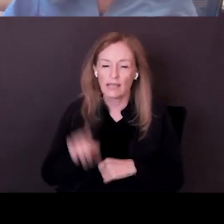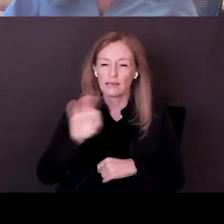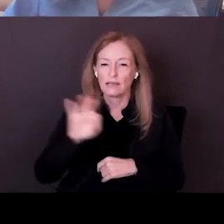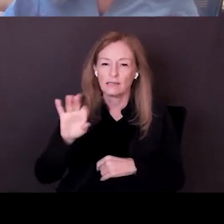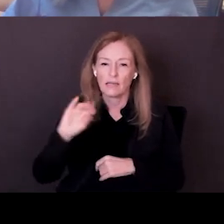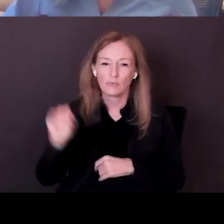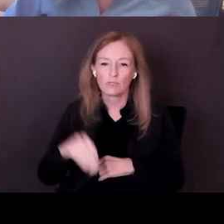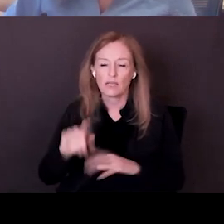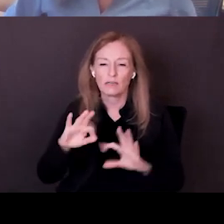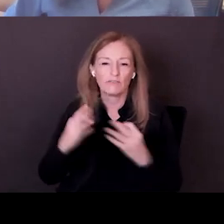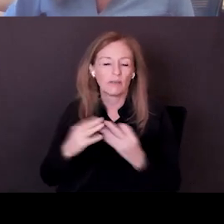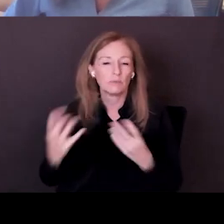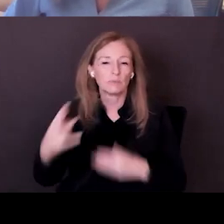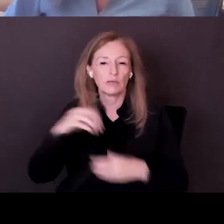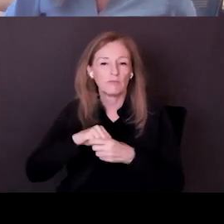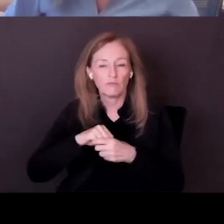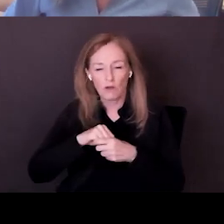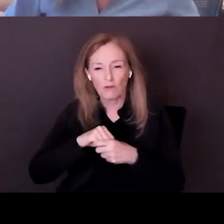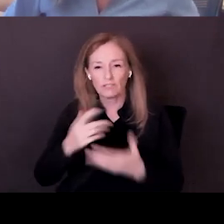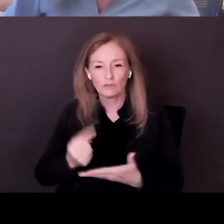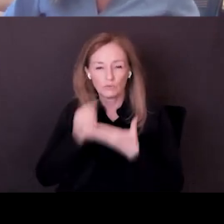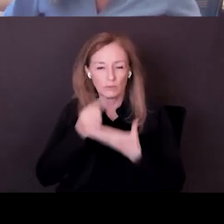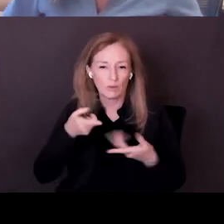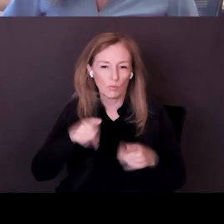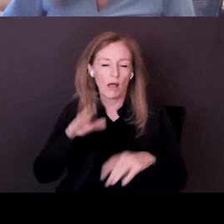IN TREATMENT WHILE THEY ARE ON THE UNIT.